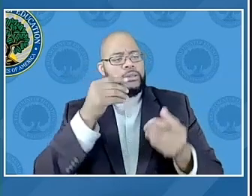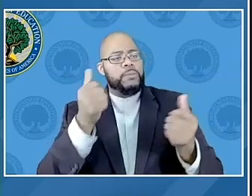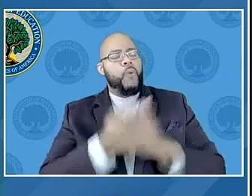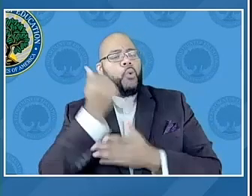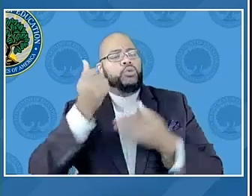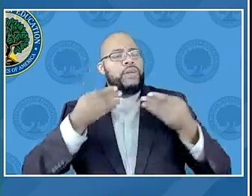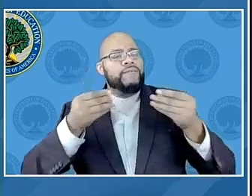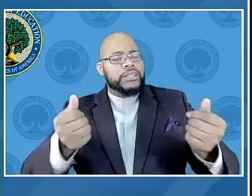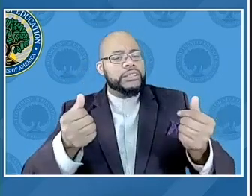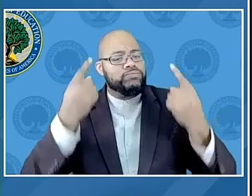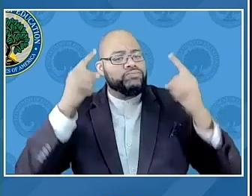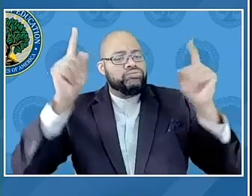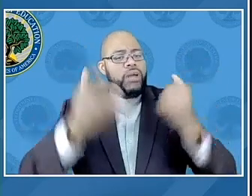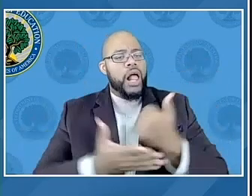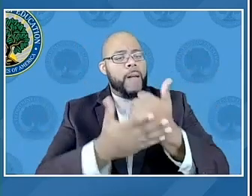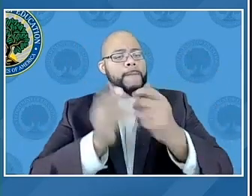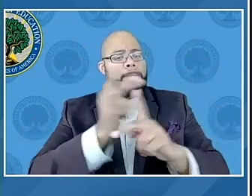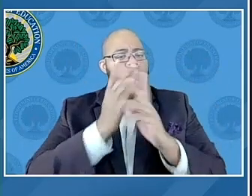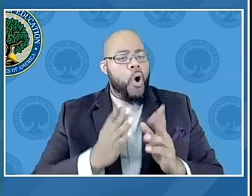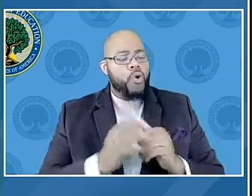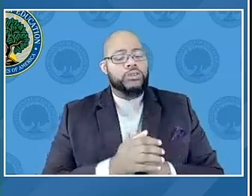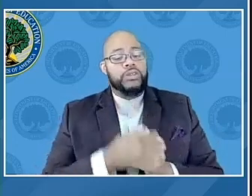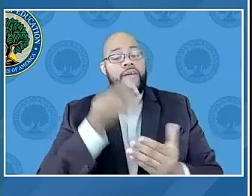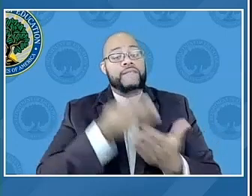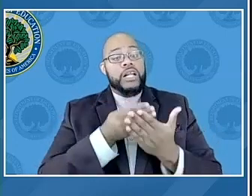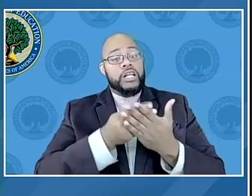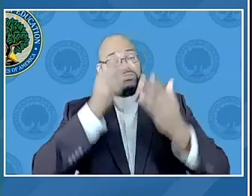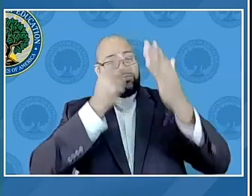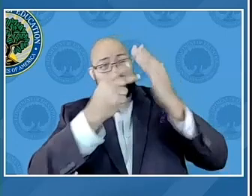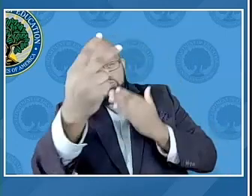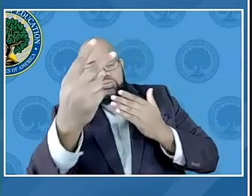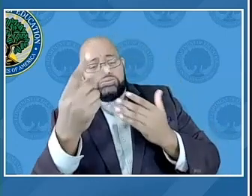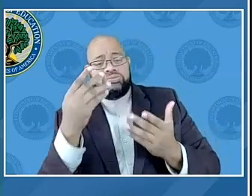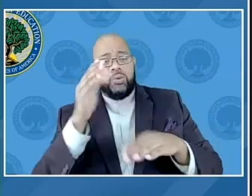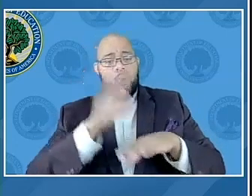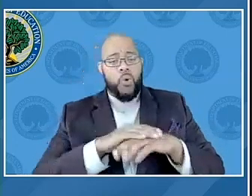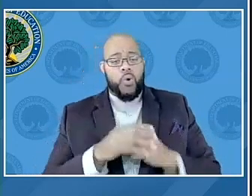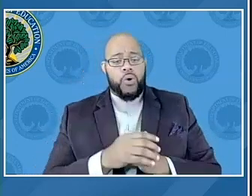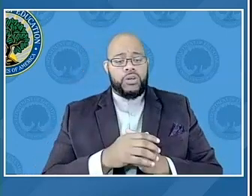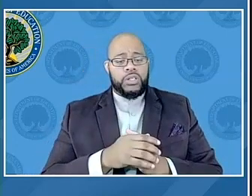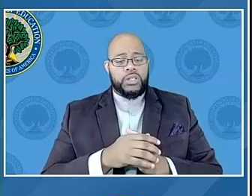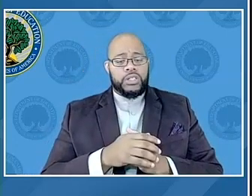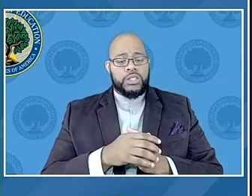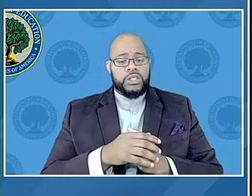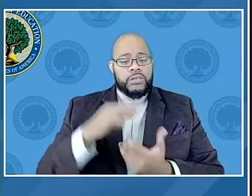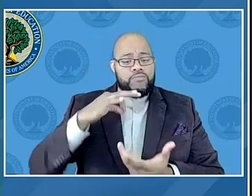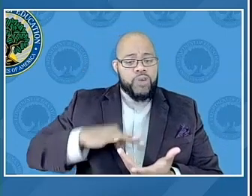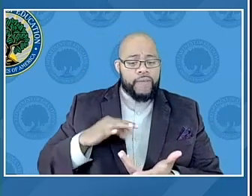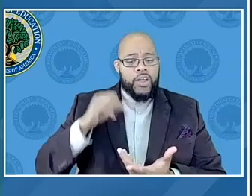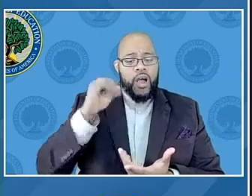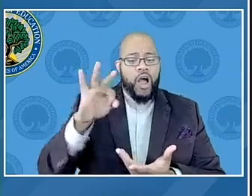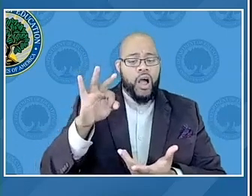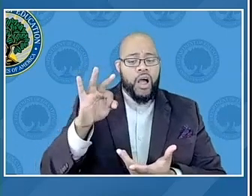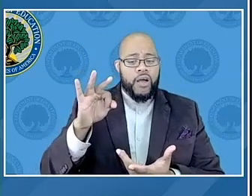borrowers. So financial projections on the profitability of those student loans would be useful.